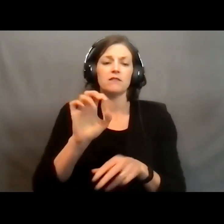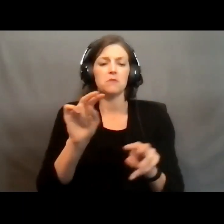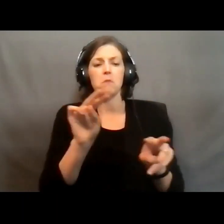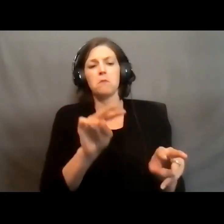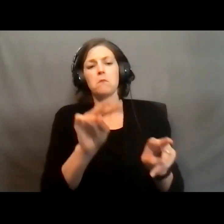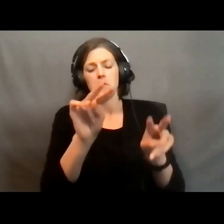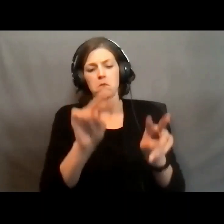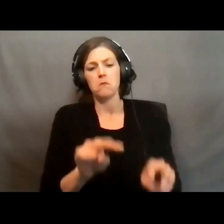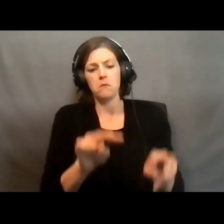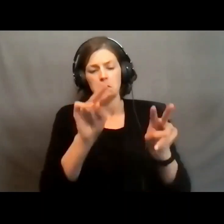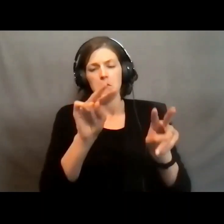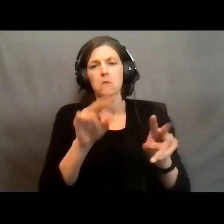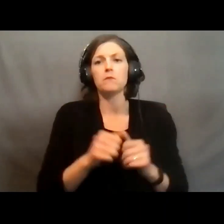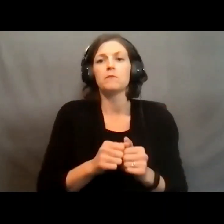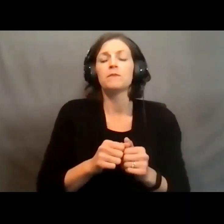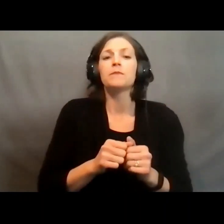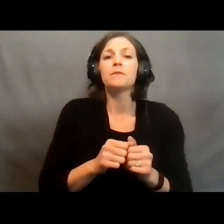13:33:54 >>FELICE J. LEVINE: As Aasia had